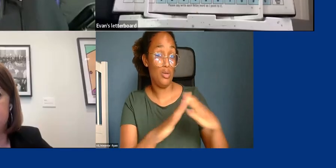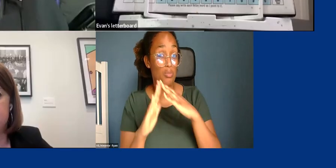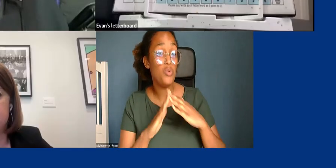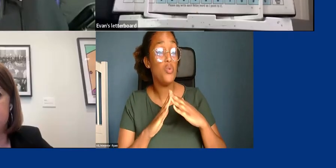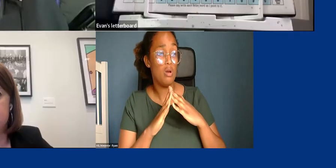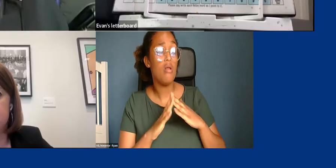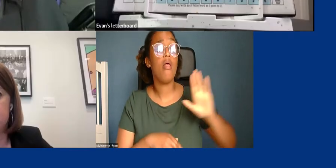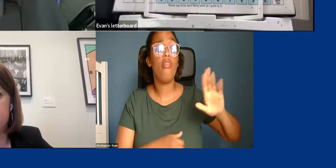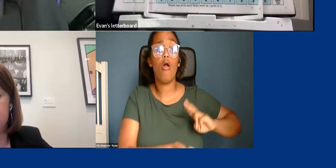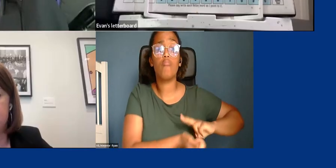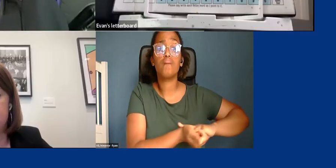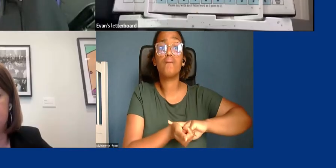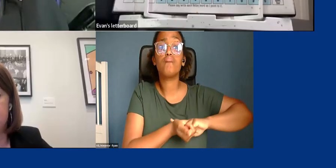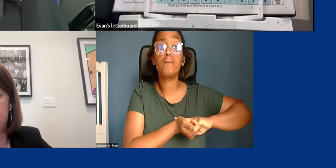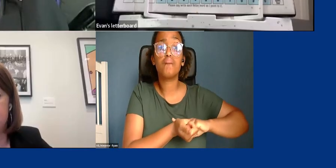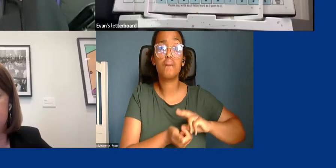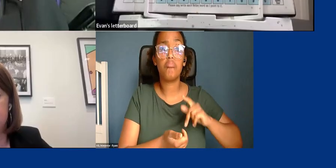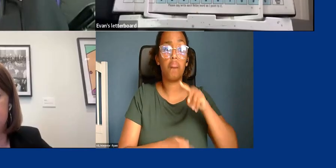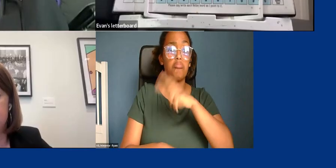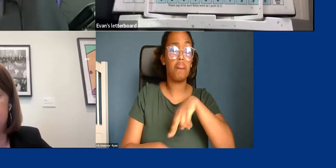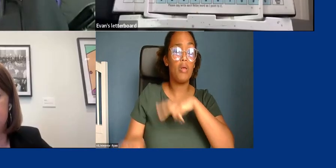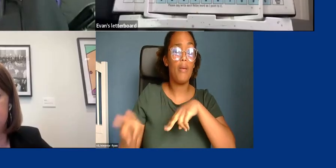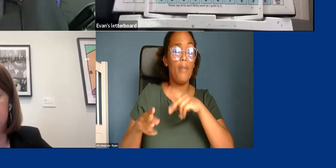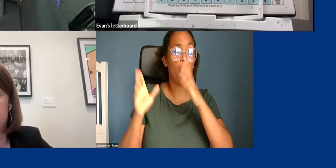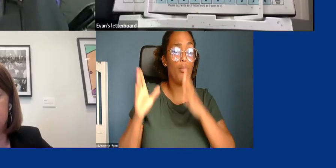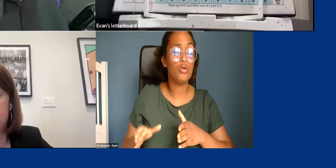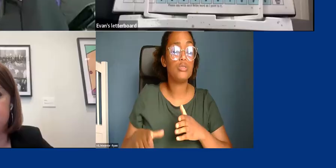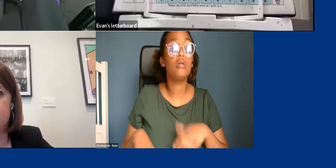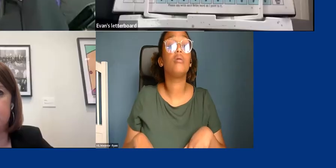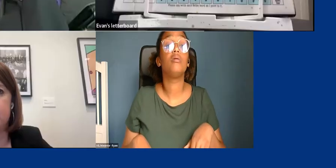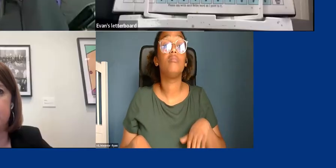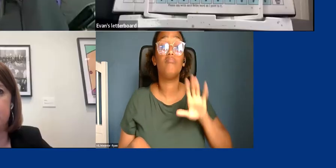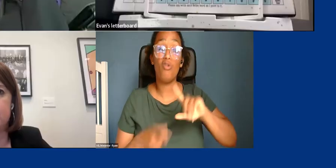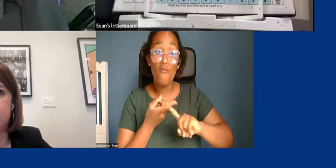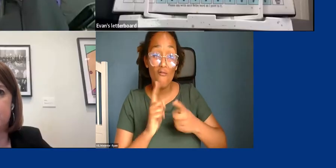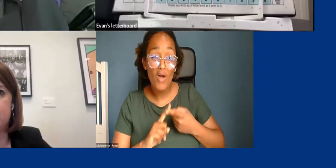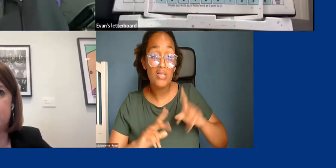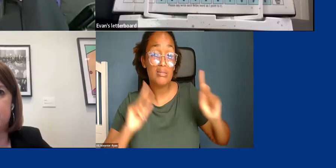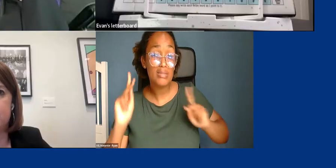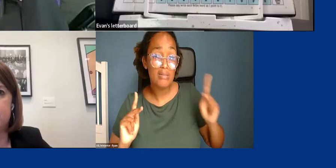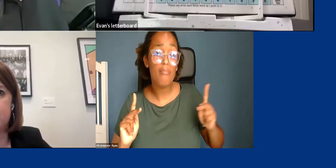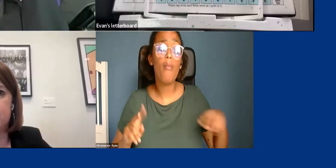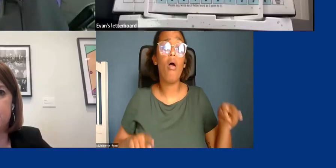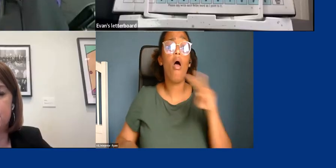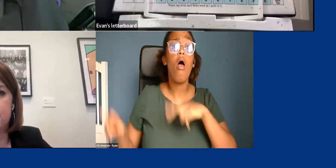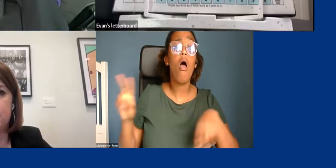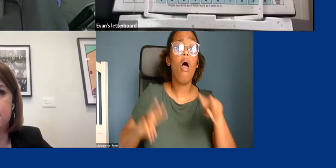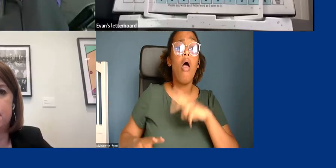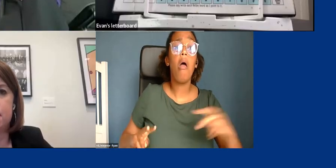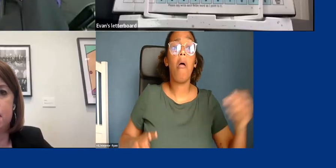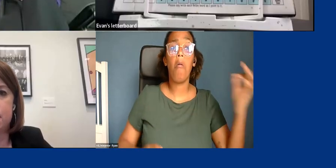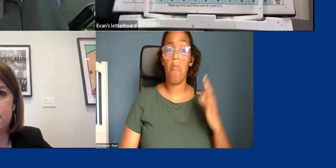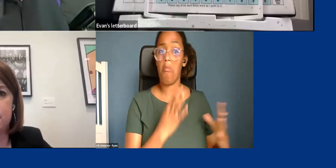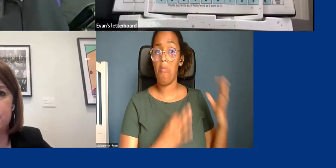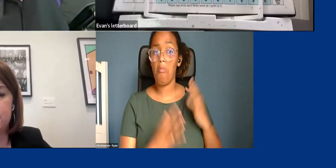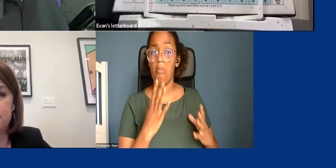a potential partner is invaluable because they can often spot red flags that we might overlook in the heat of a new crush.